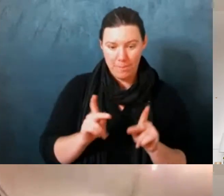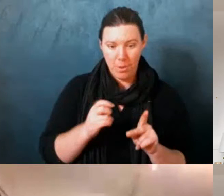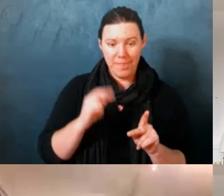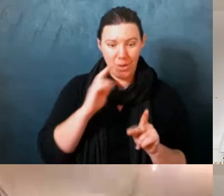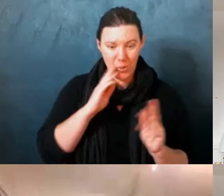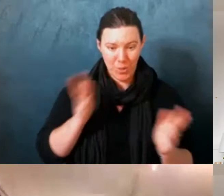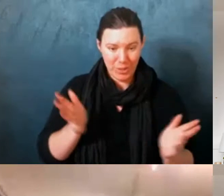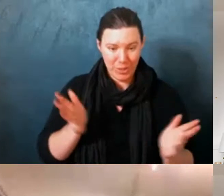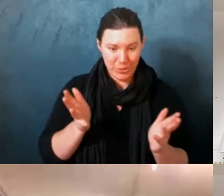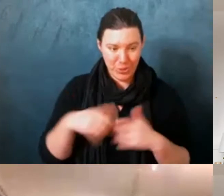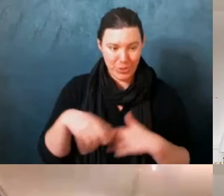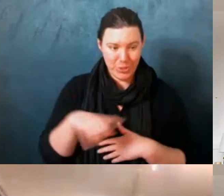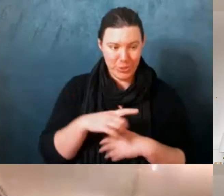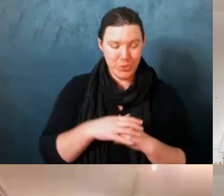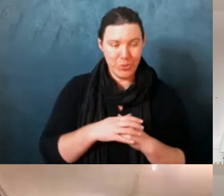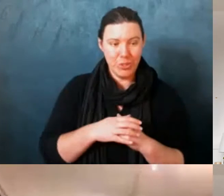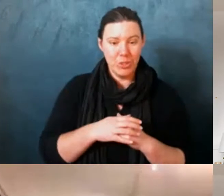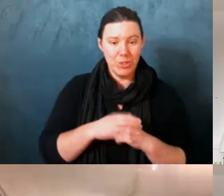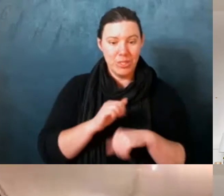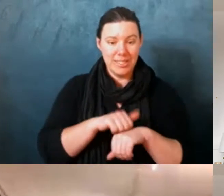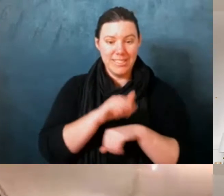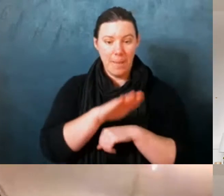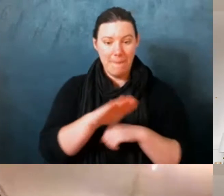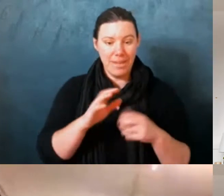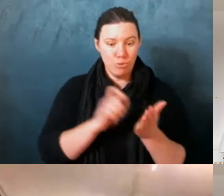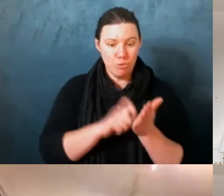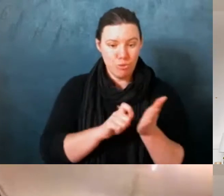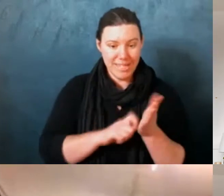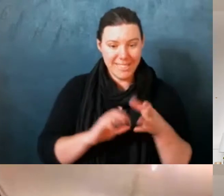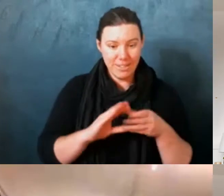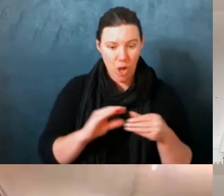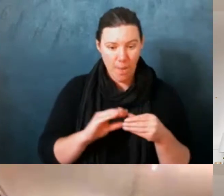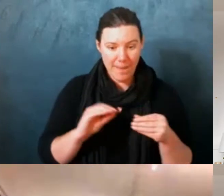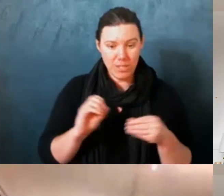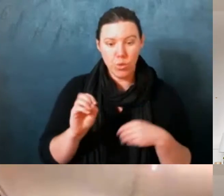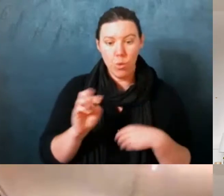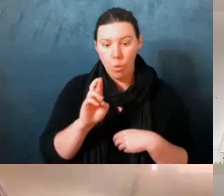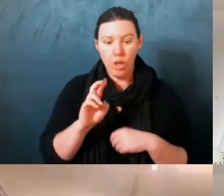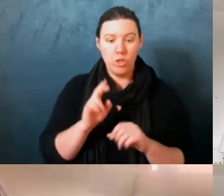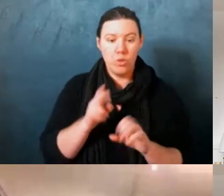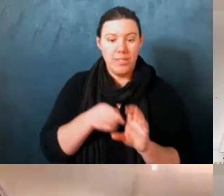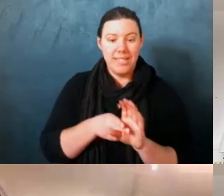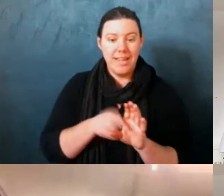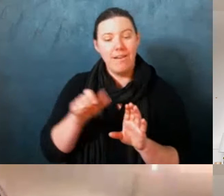to submit written comments or to attend another listening session.